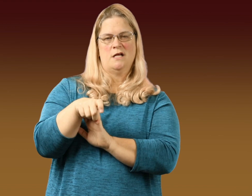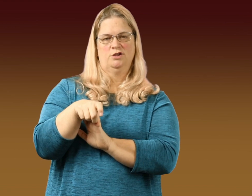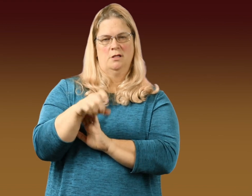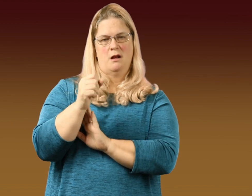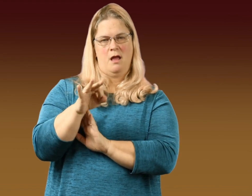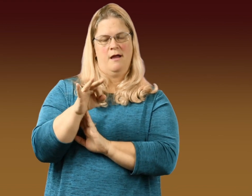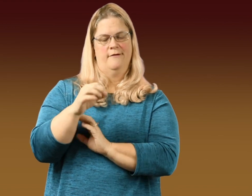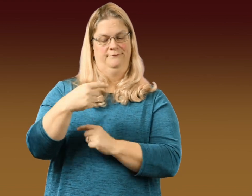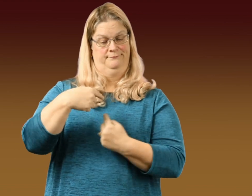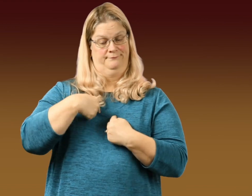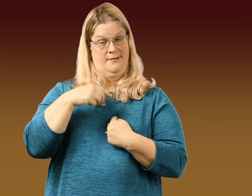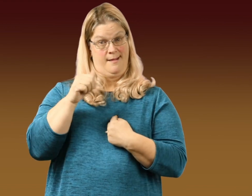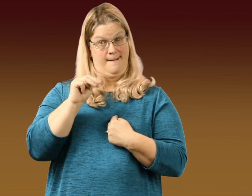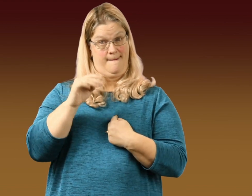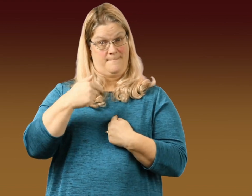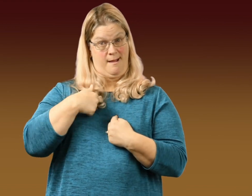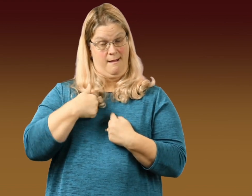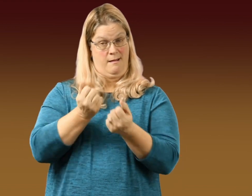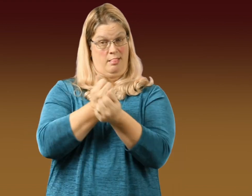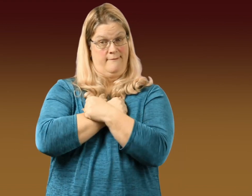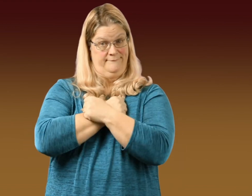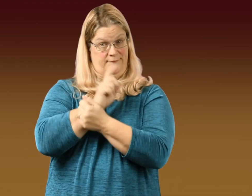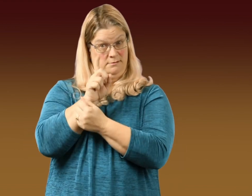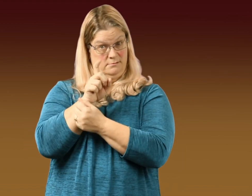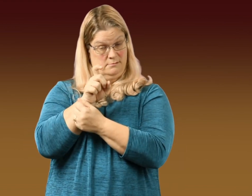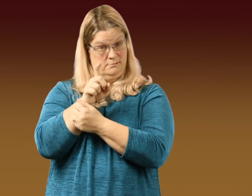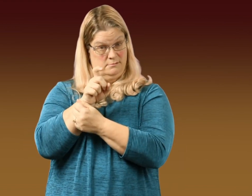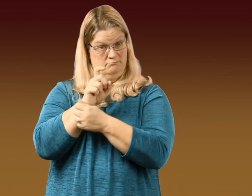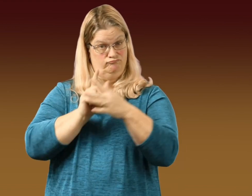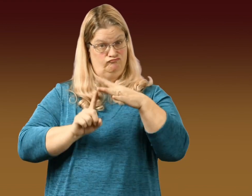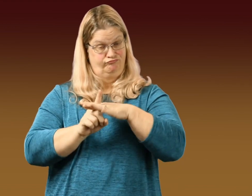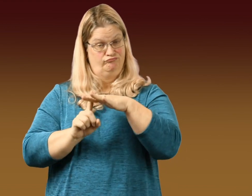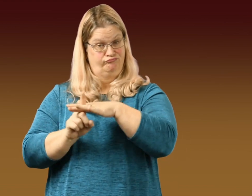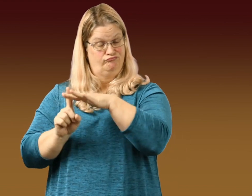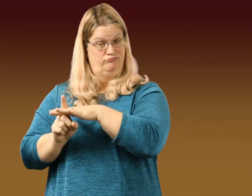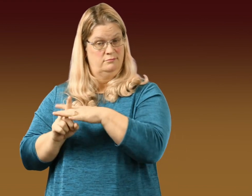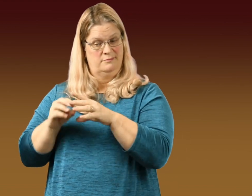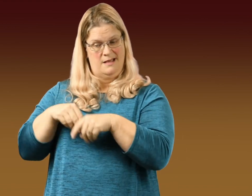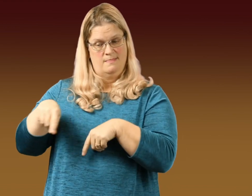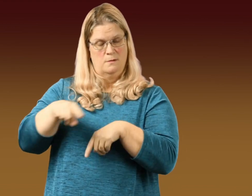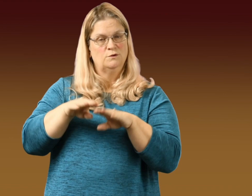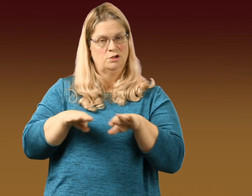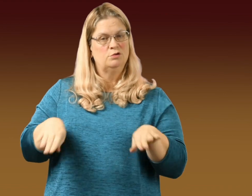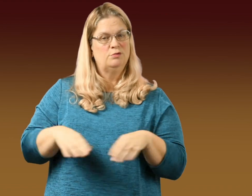That's where the developmental question of, "Am I loved?"